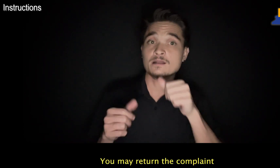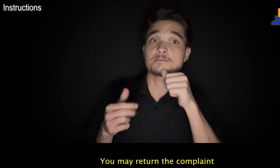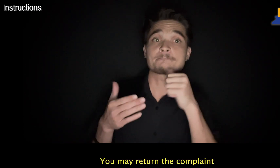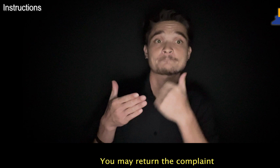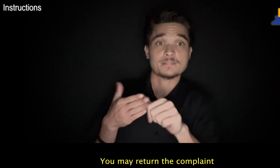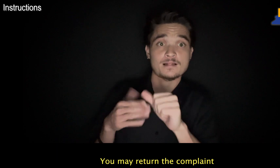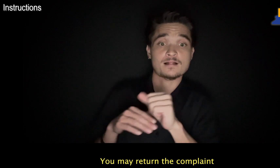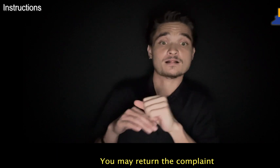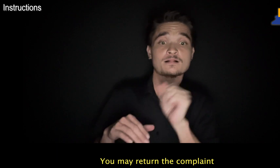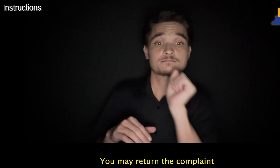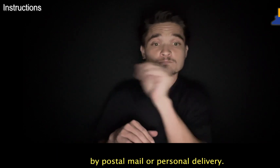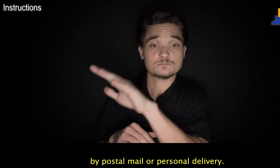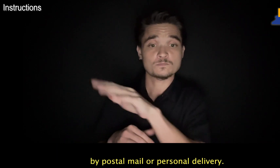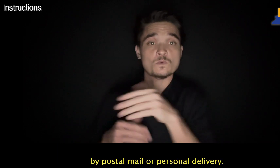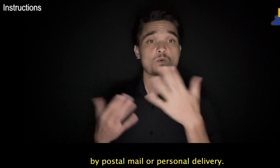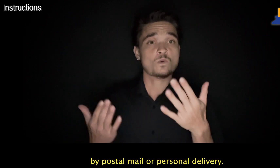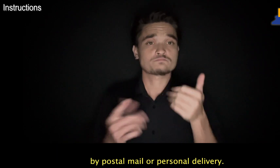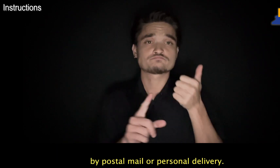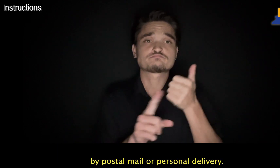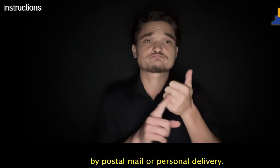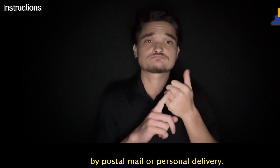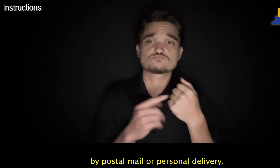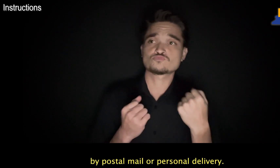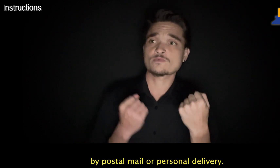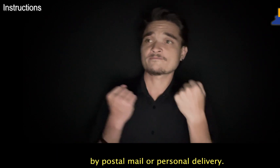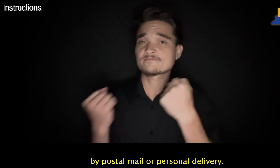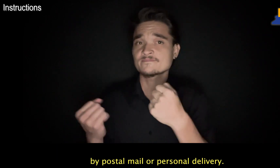You may return the complaint by postal mail or personal delivery.